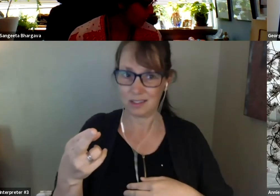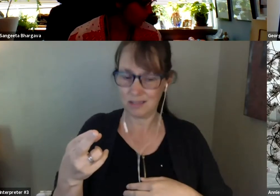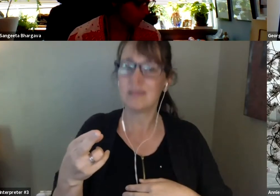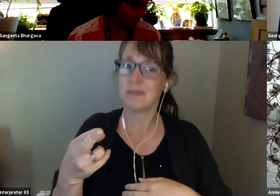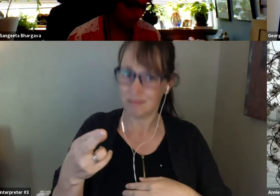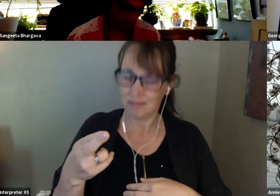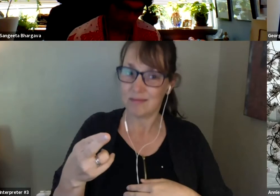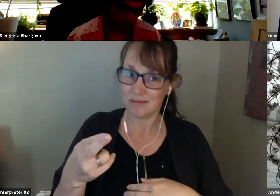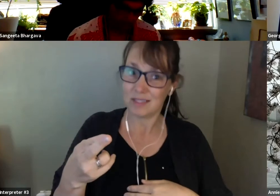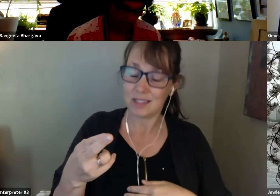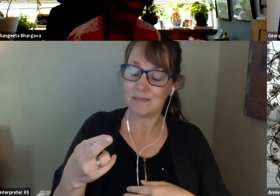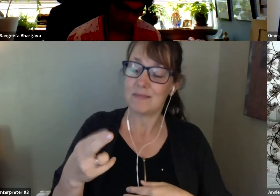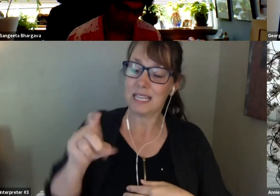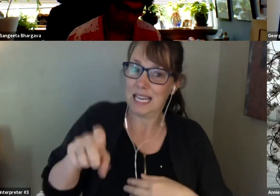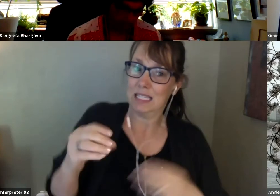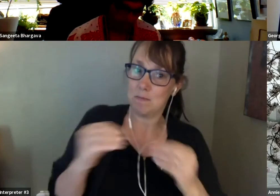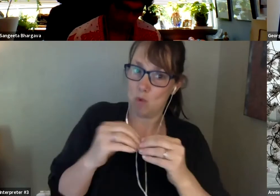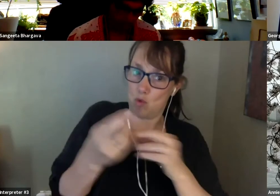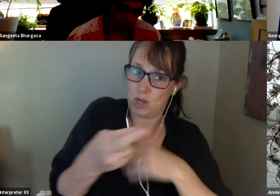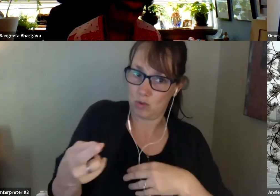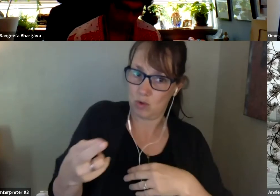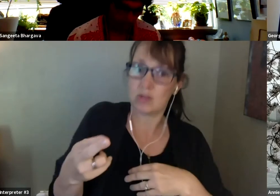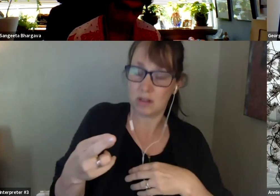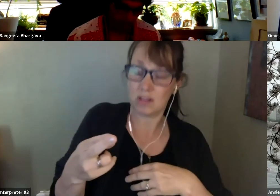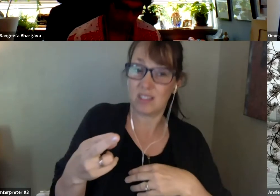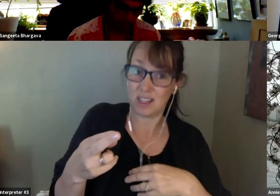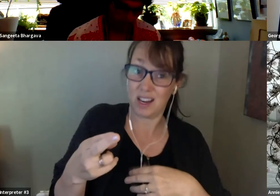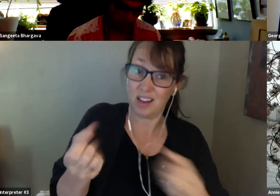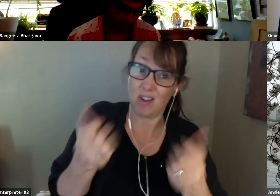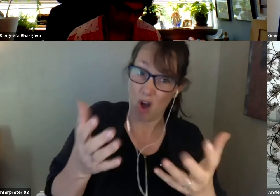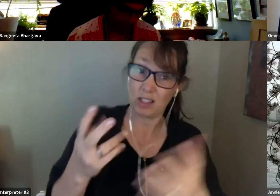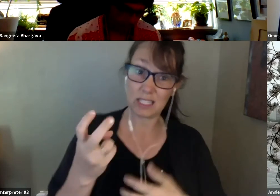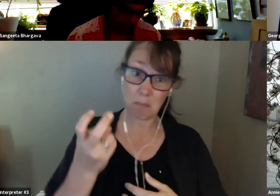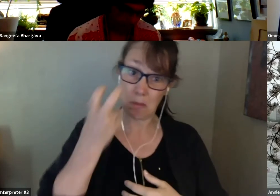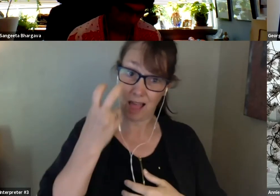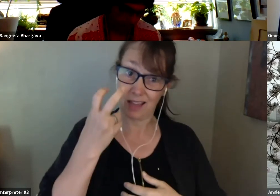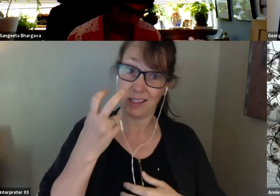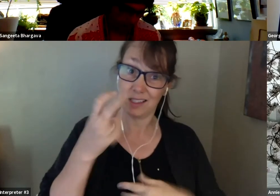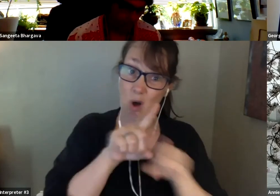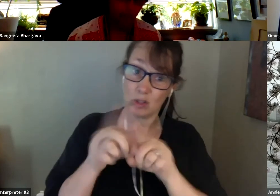as well as disability in this country and worldwide, and I very much appreciate the